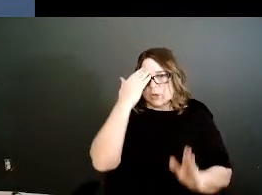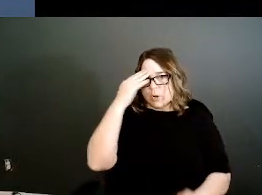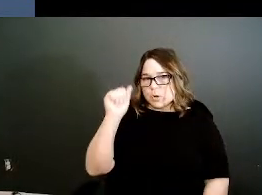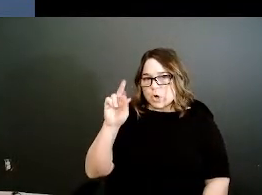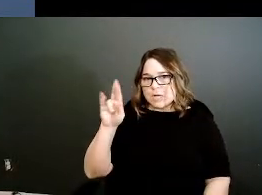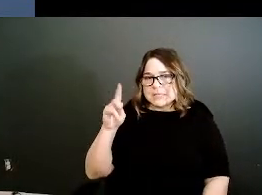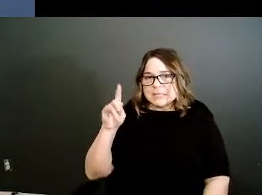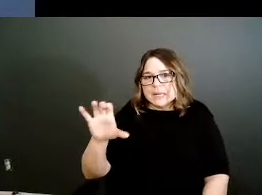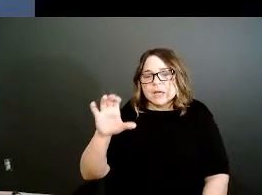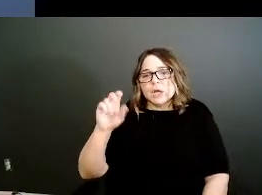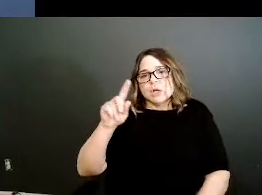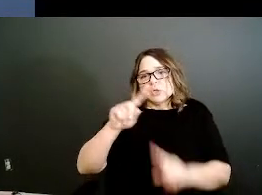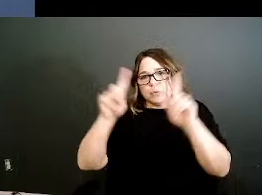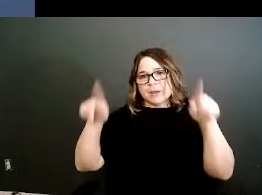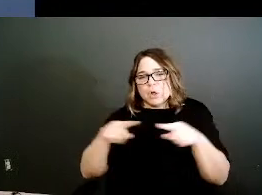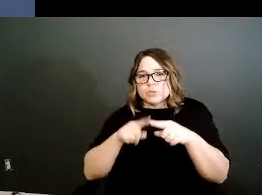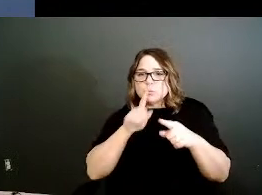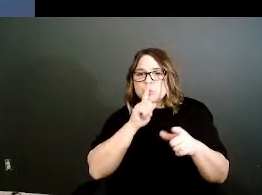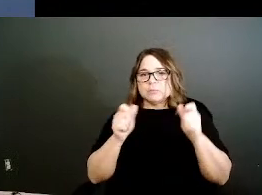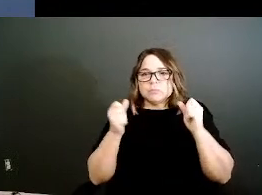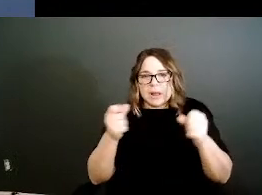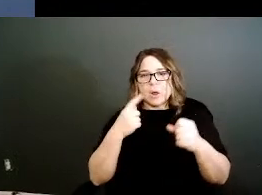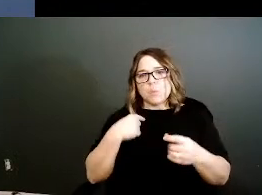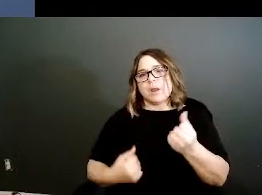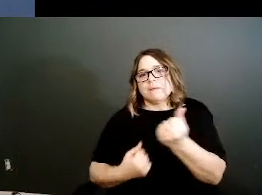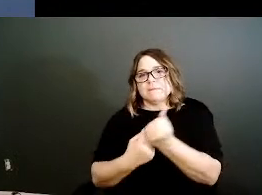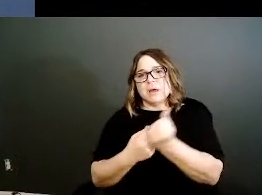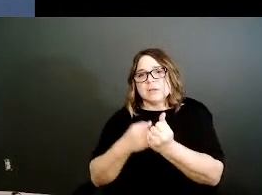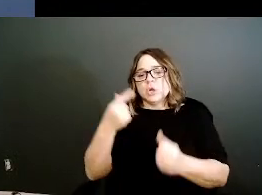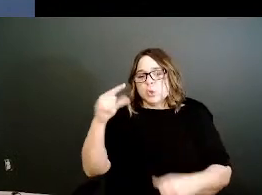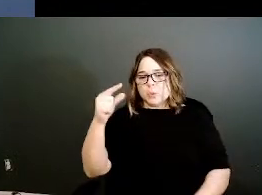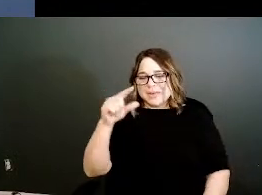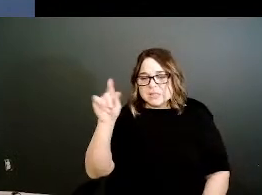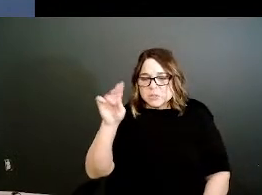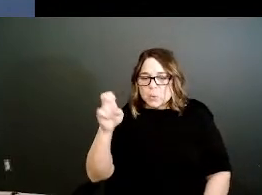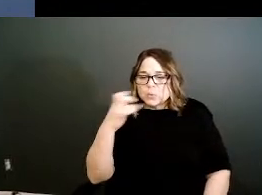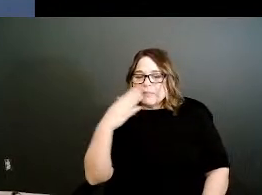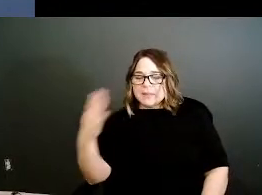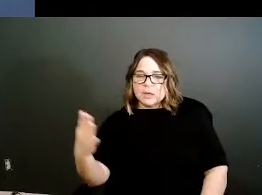SPEAKER 87, EVAN MULHOLLAND